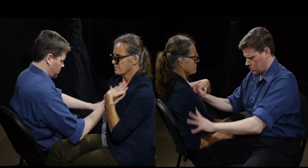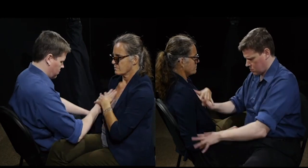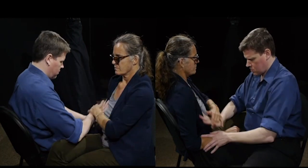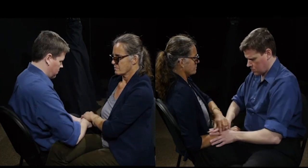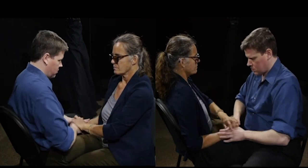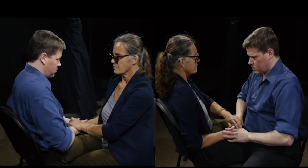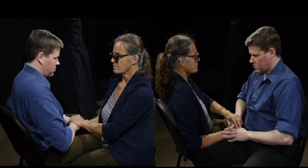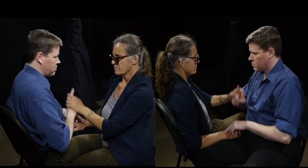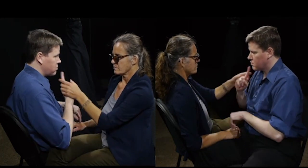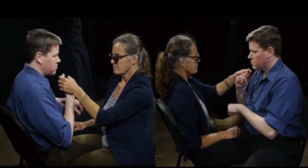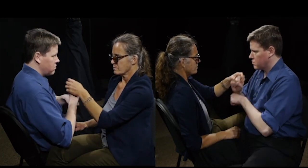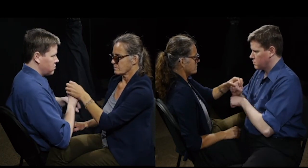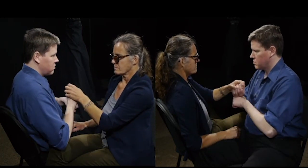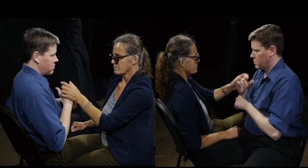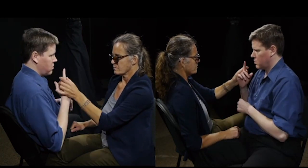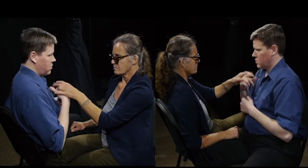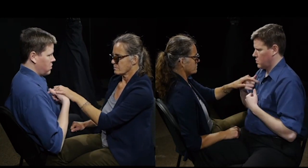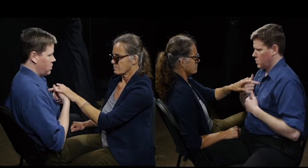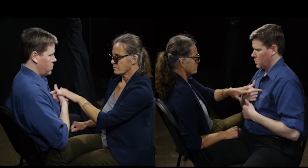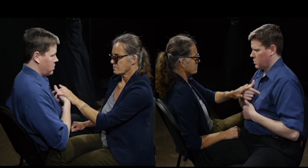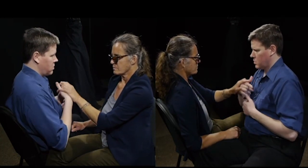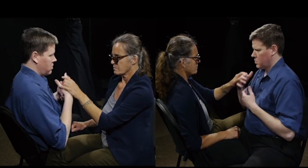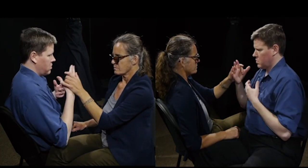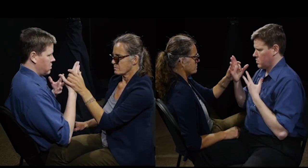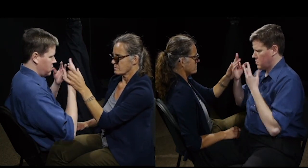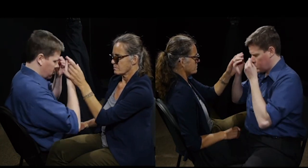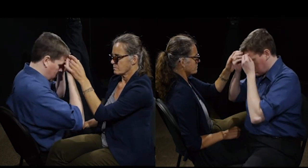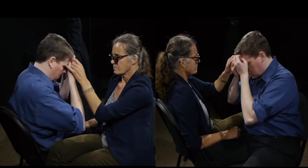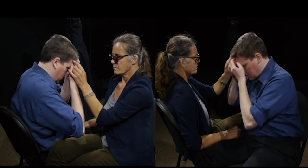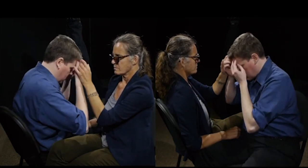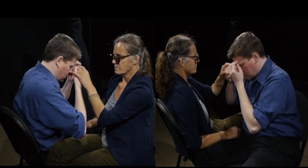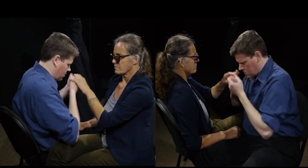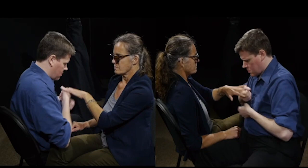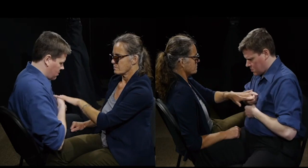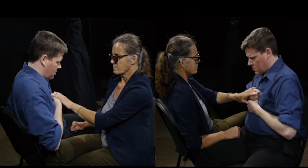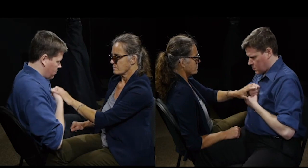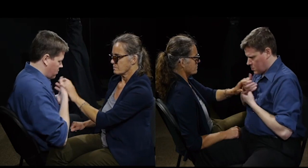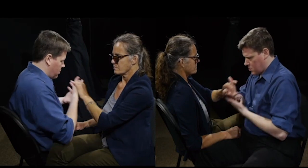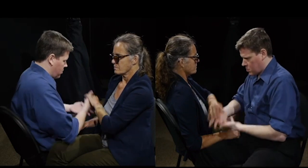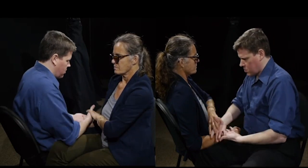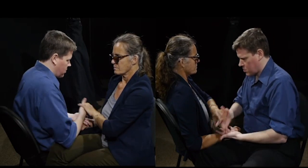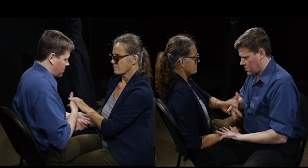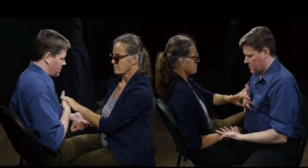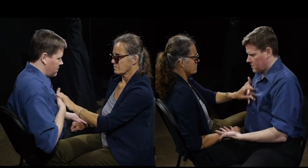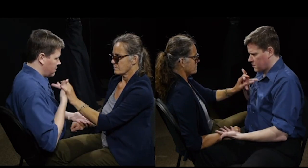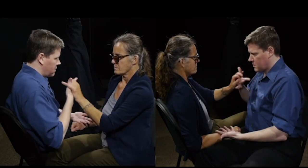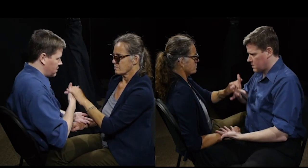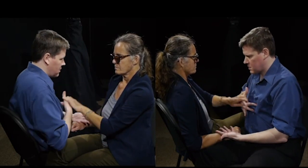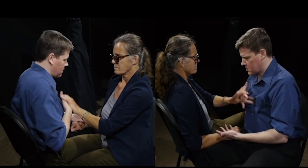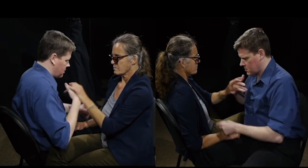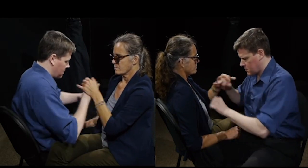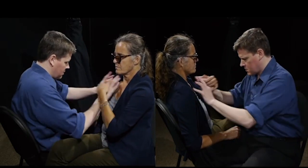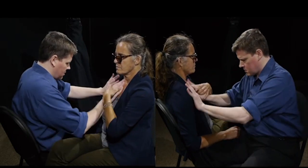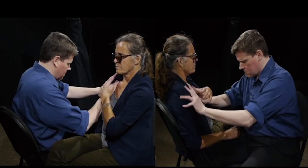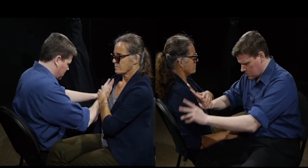When I express my thoughts and feelings in contact space they can be felt through the parameters